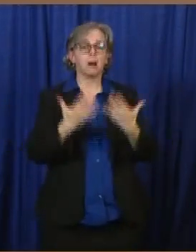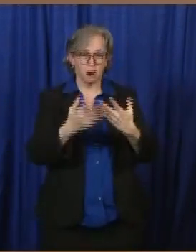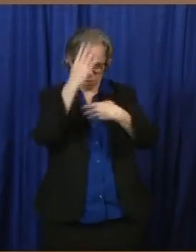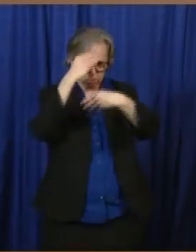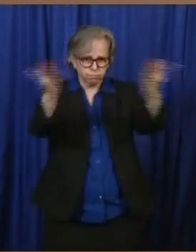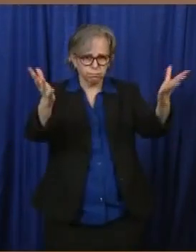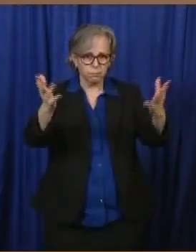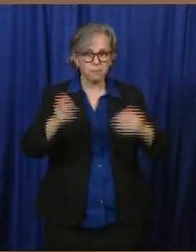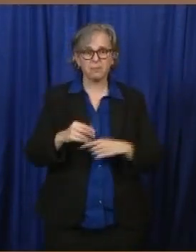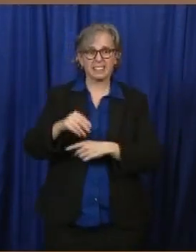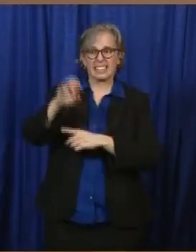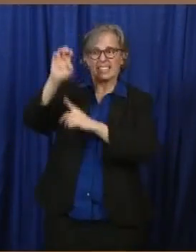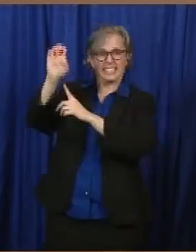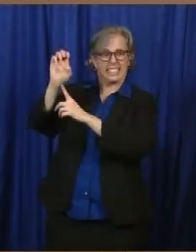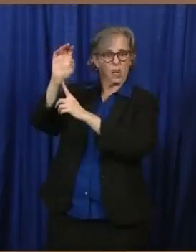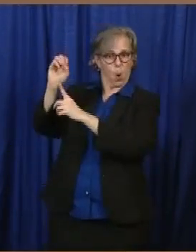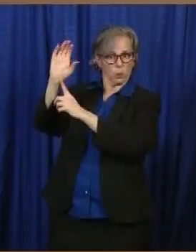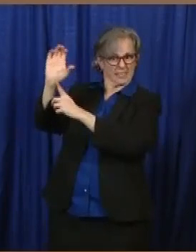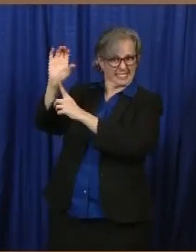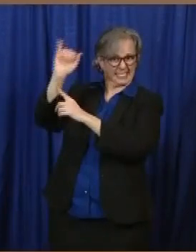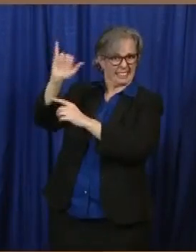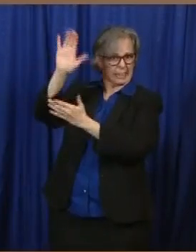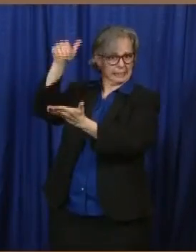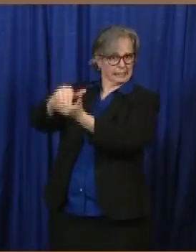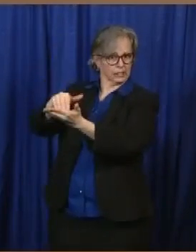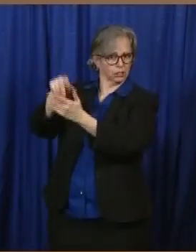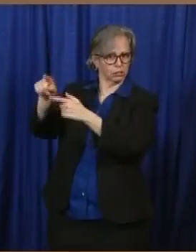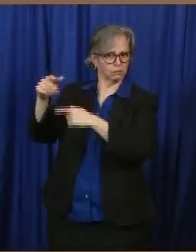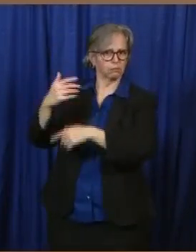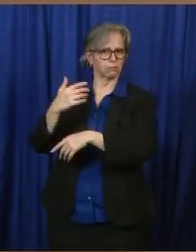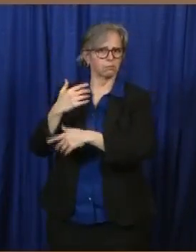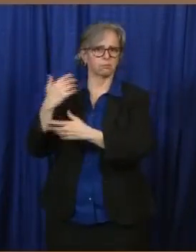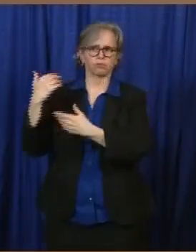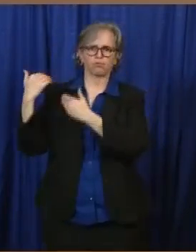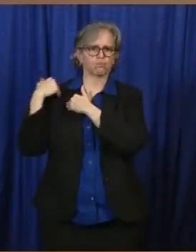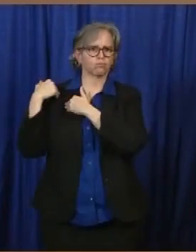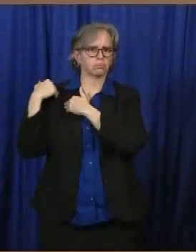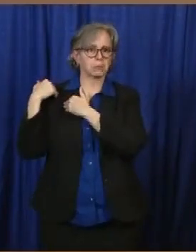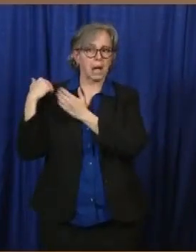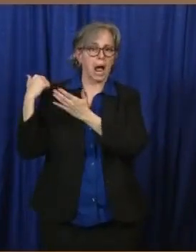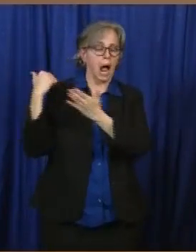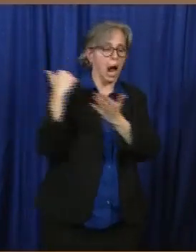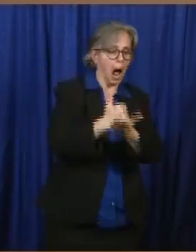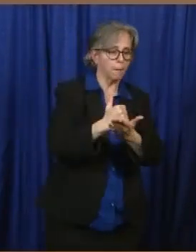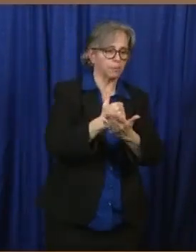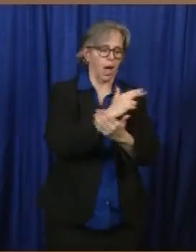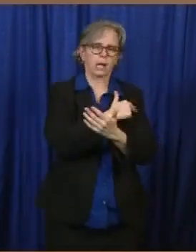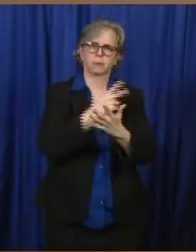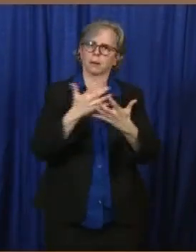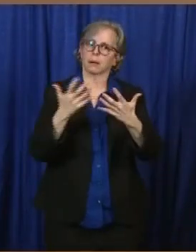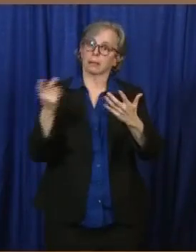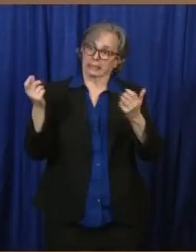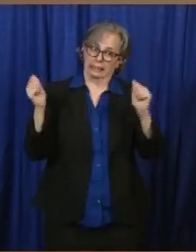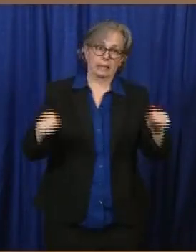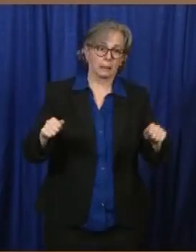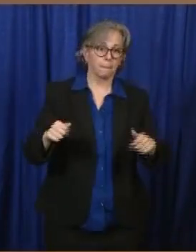YOU MORE AND MORE DETAIL AS IT EMERGES. OUR JOB IN GOVERNMENT IS TO